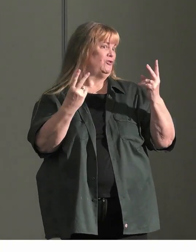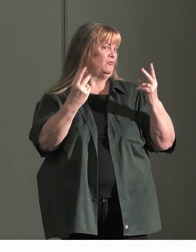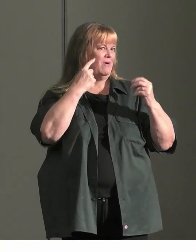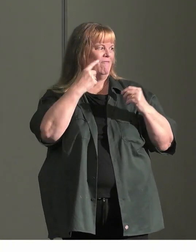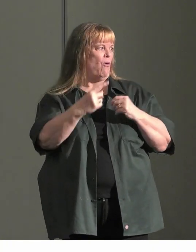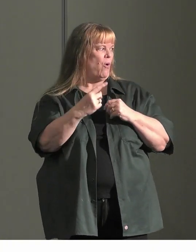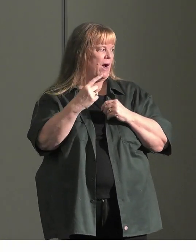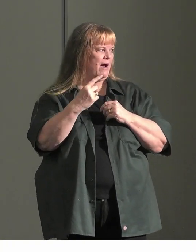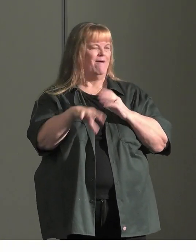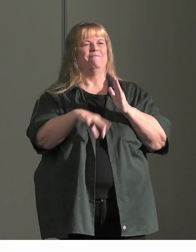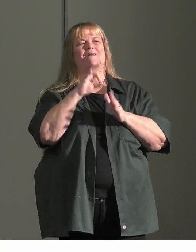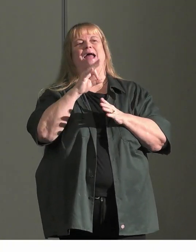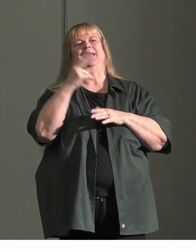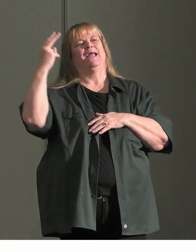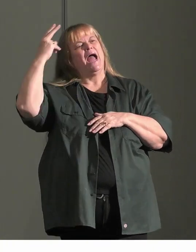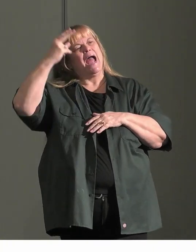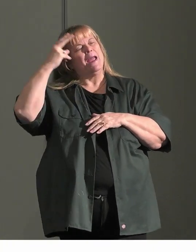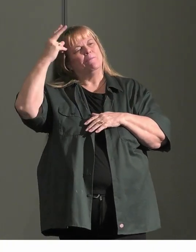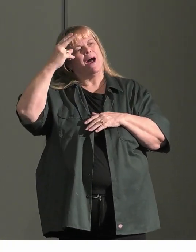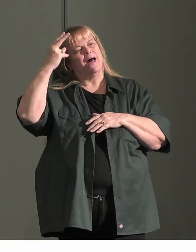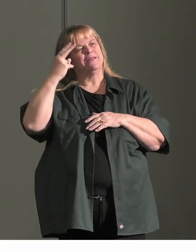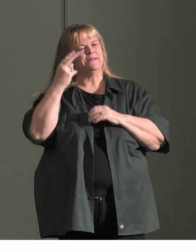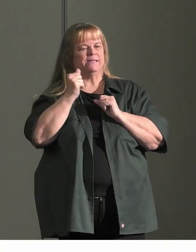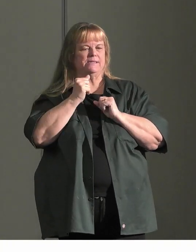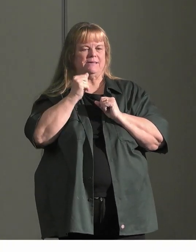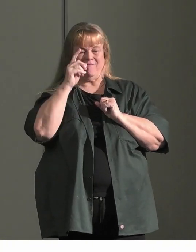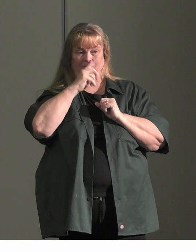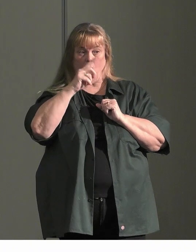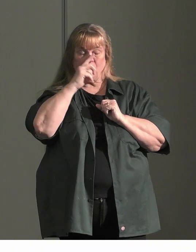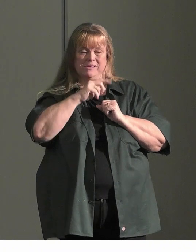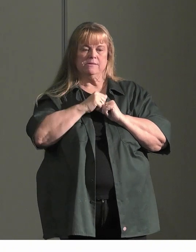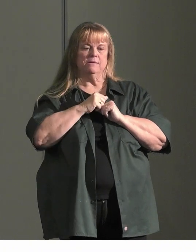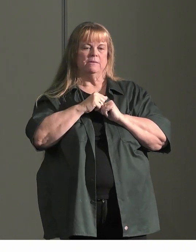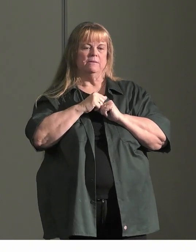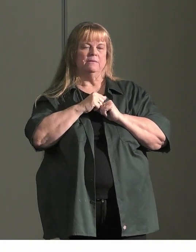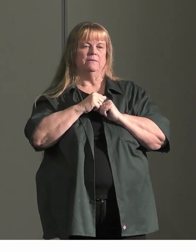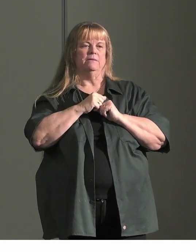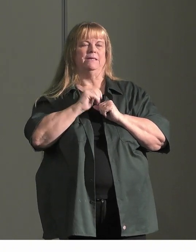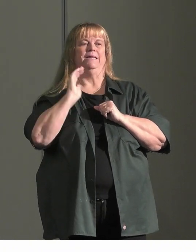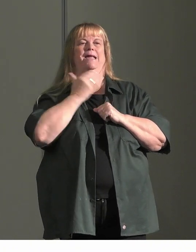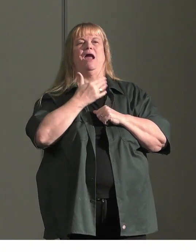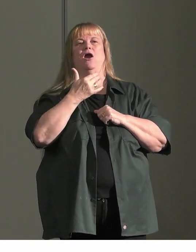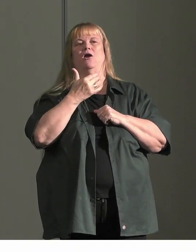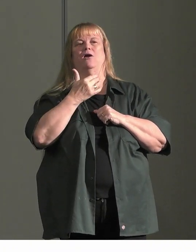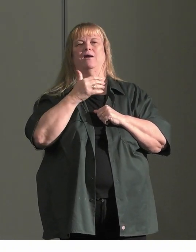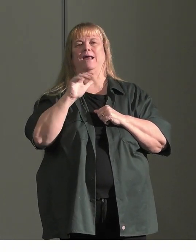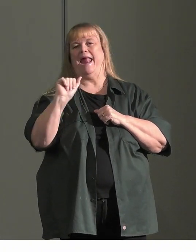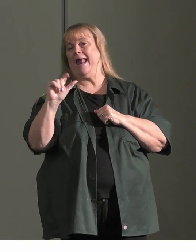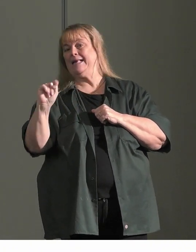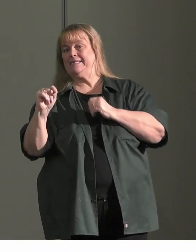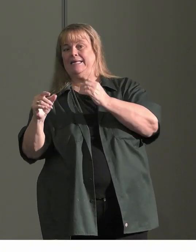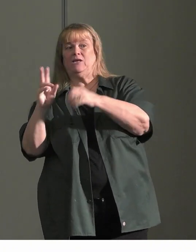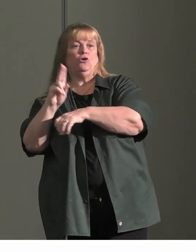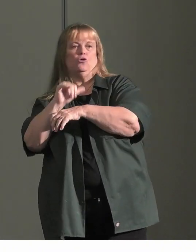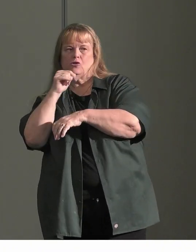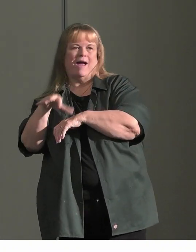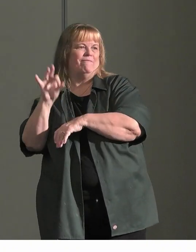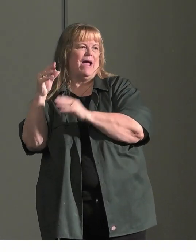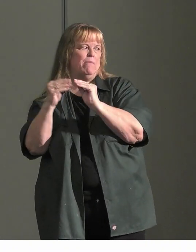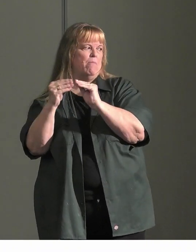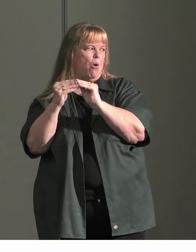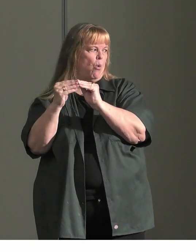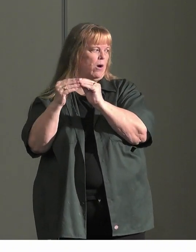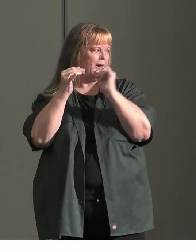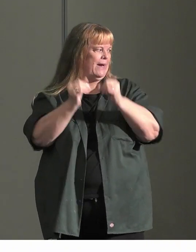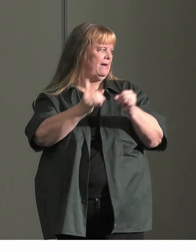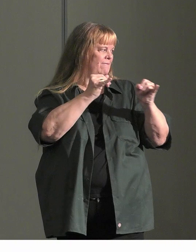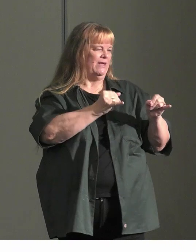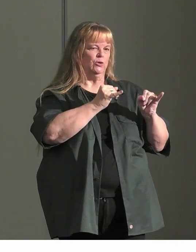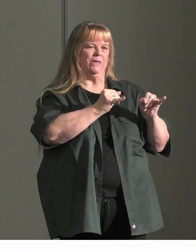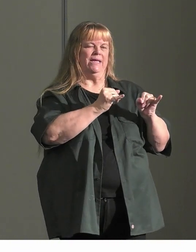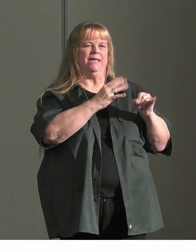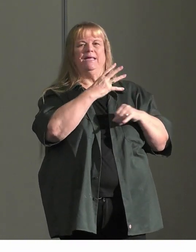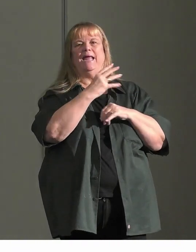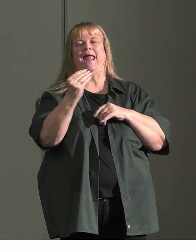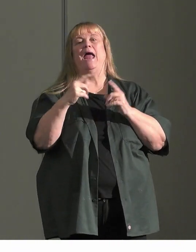of finding our hypothesis false. So our AT users don't find more on individually. And we took out